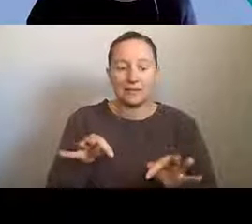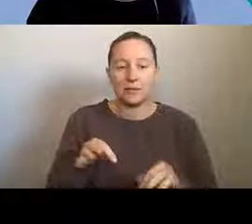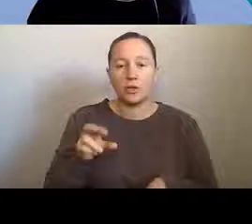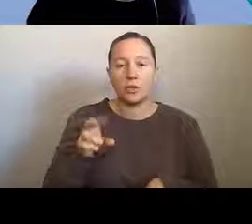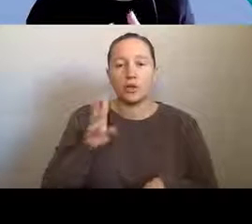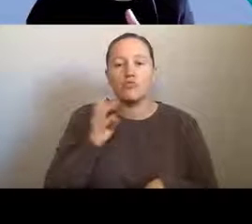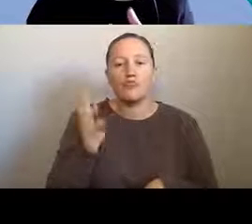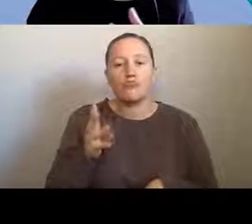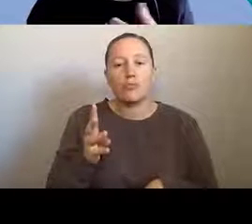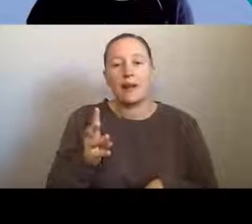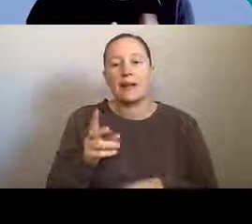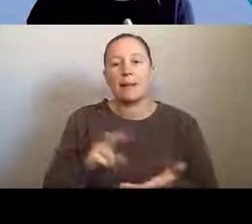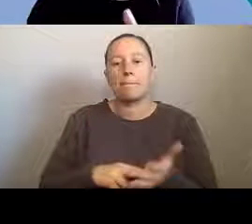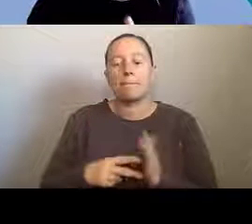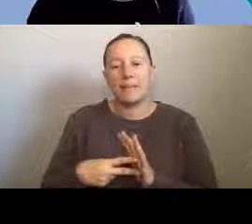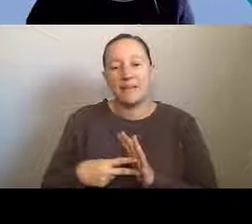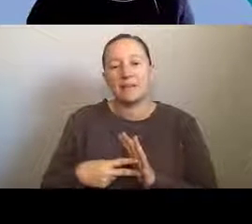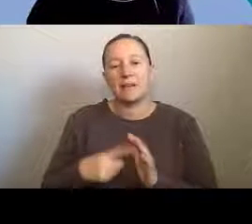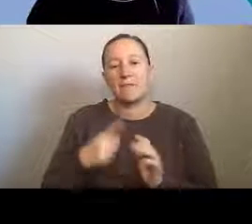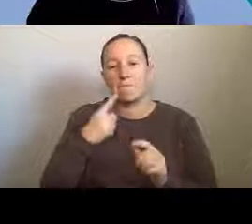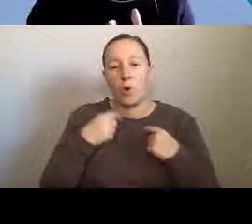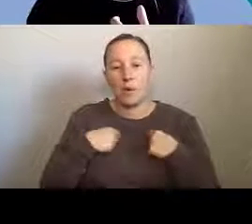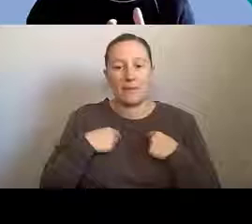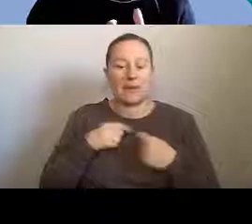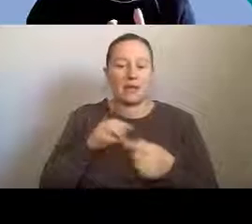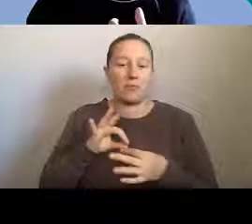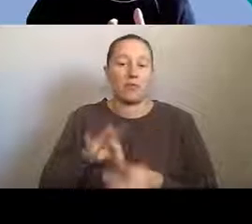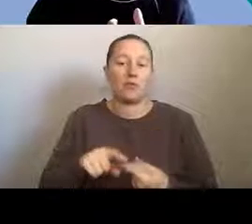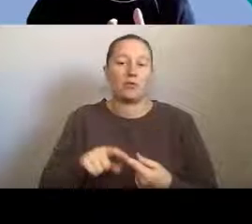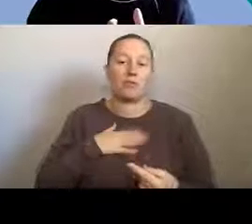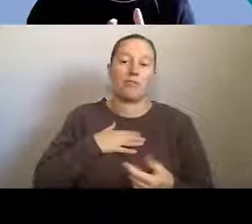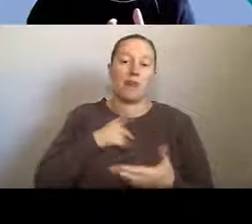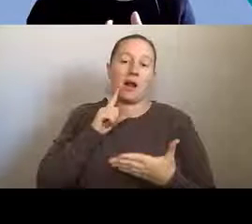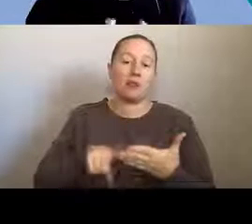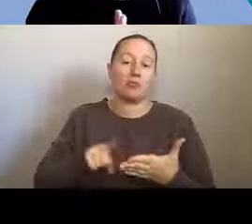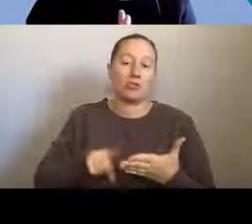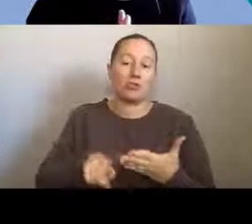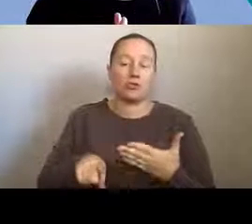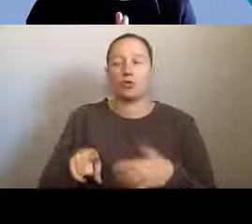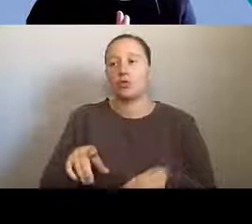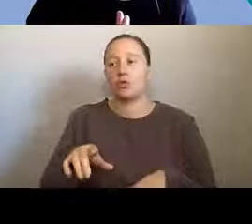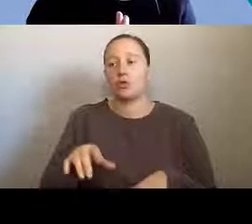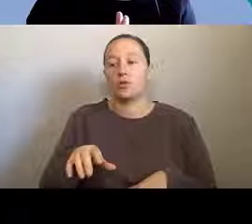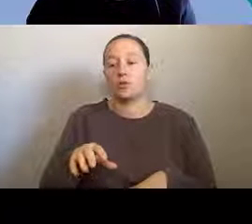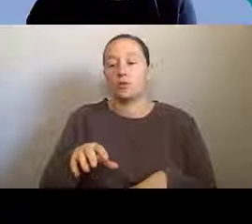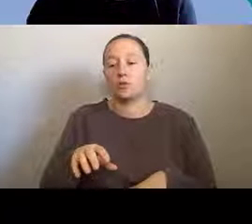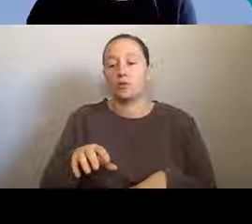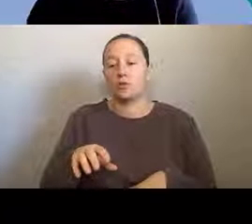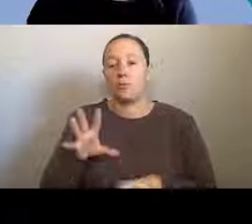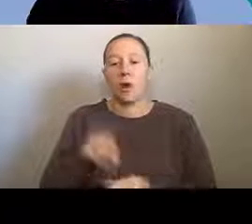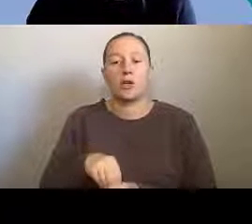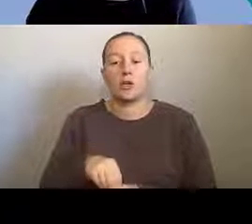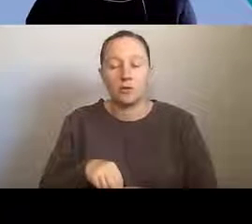may mean for me, in the context of my research participation? So rather than explaining the how,